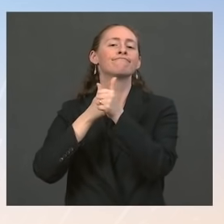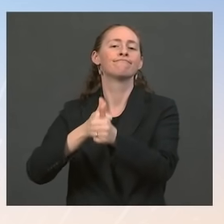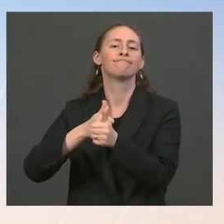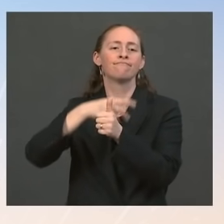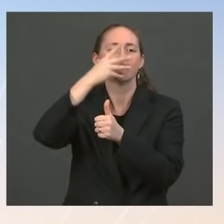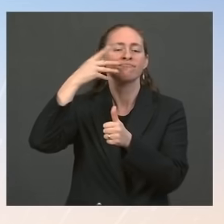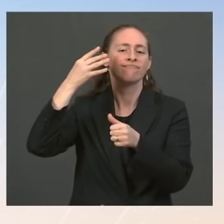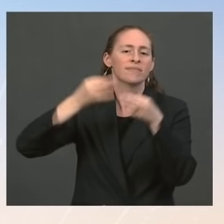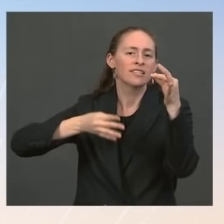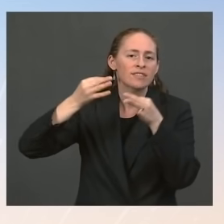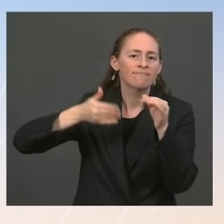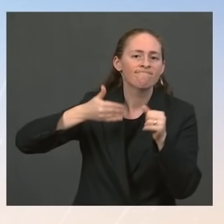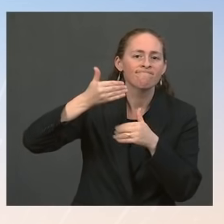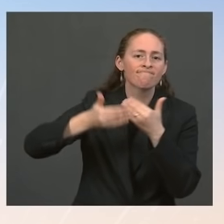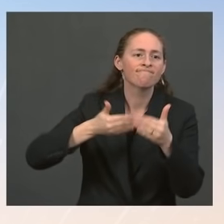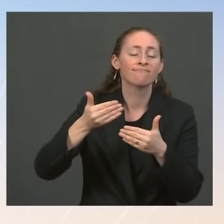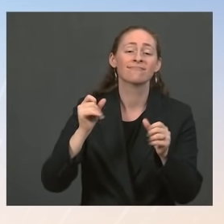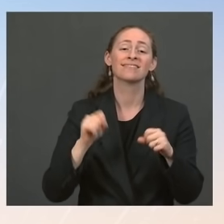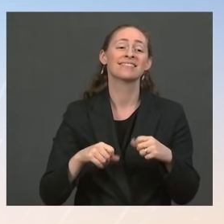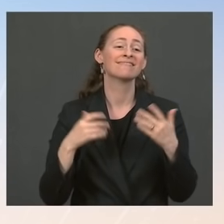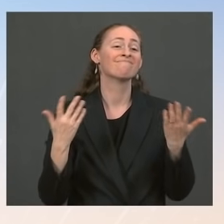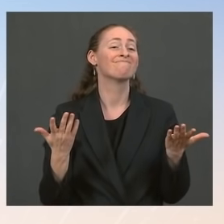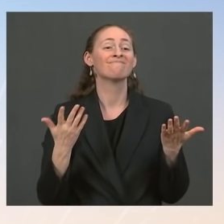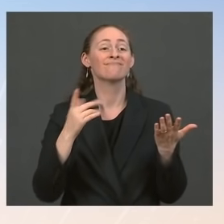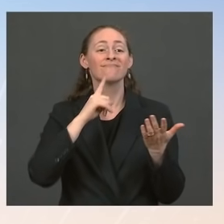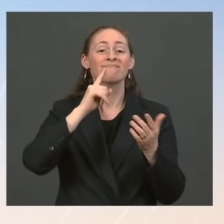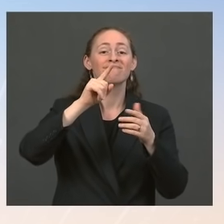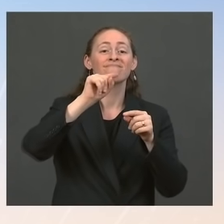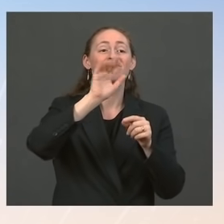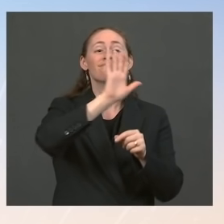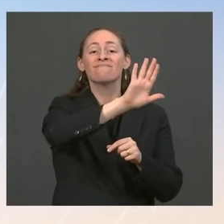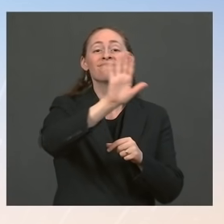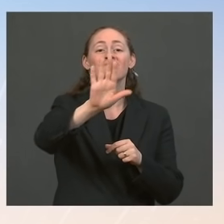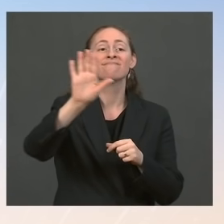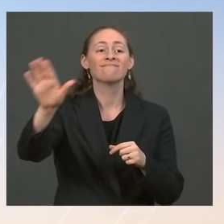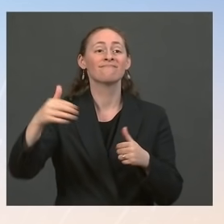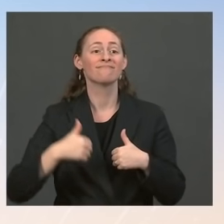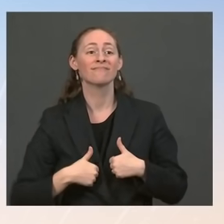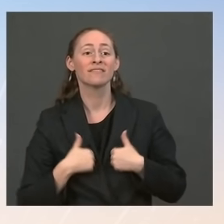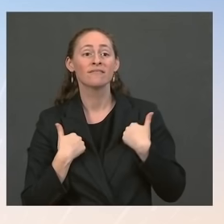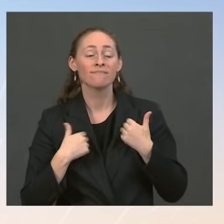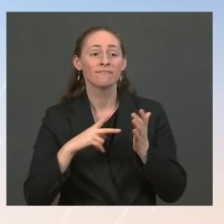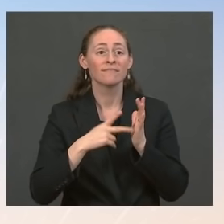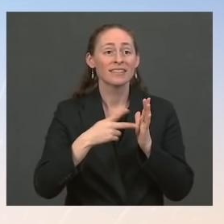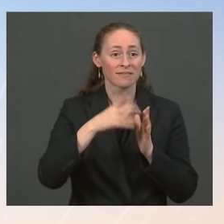But, you know, some of those conditions are being in ICE detention facilities. Some of those conditions are being secured